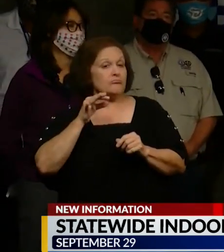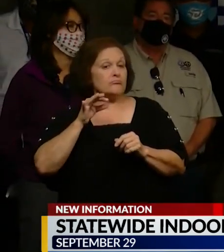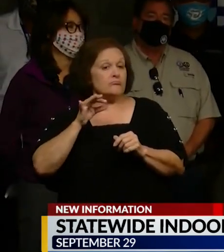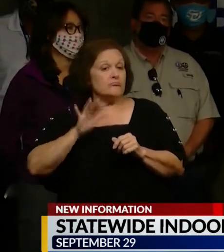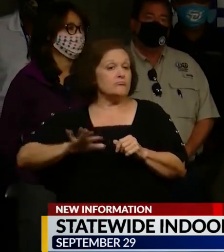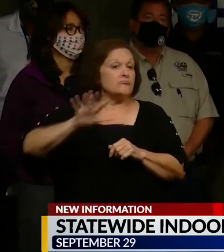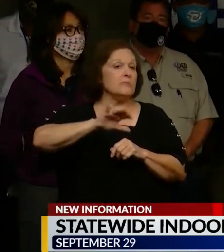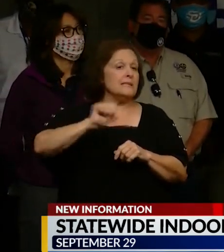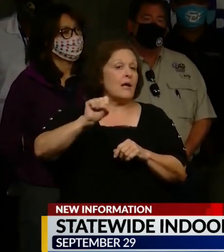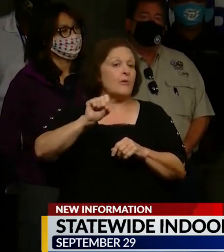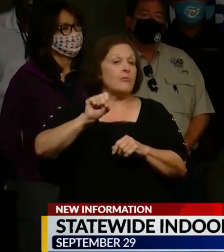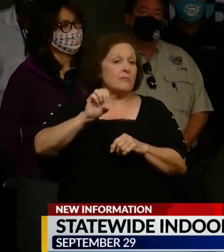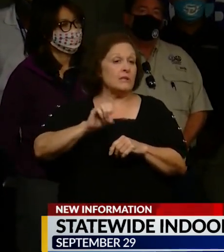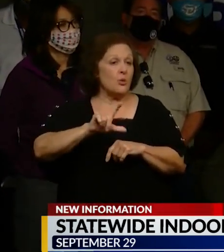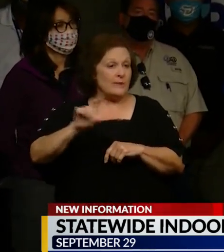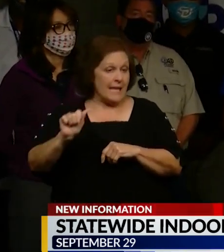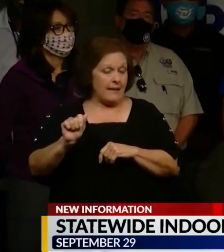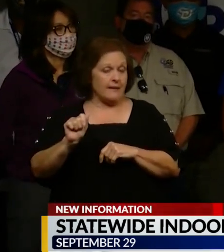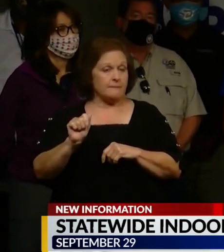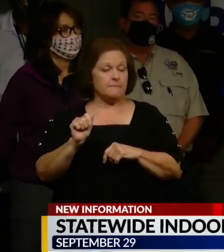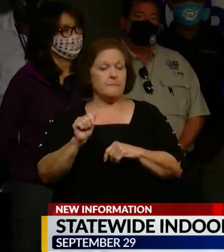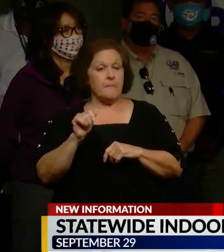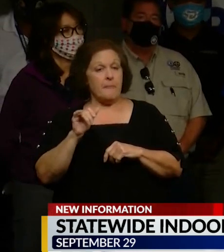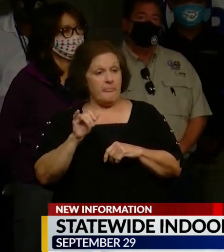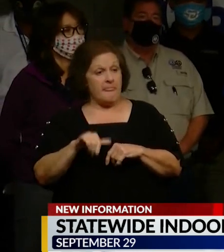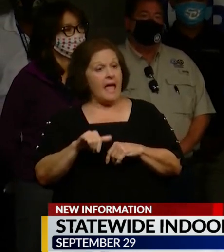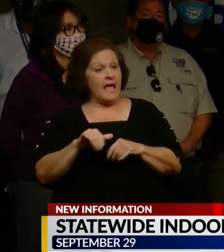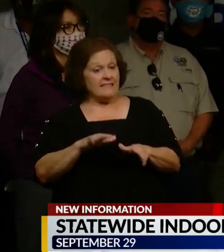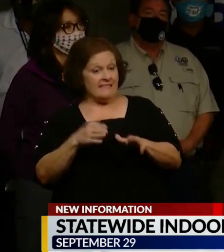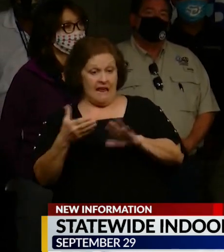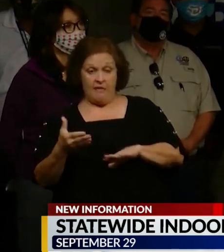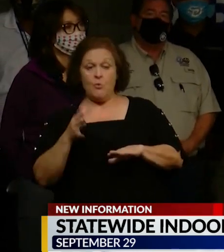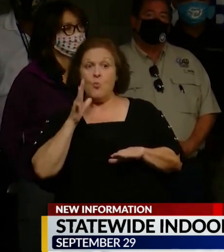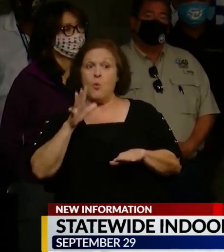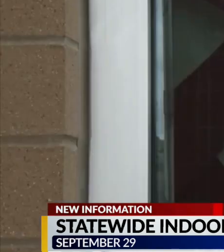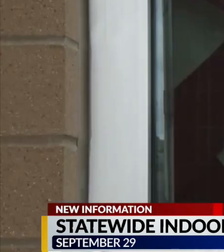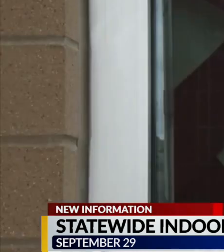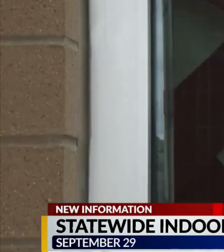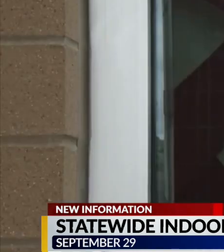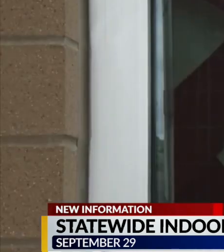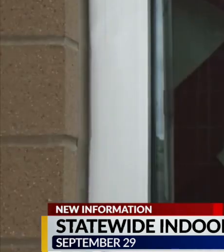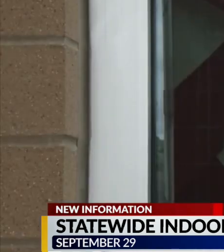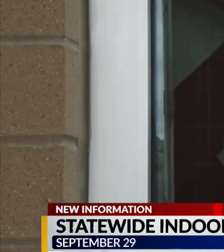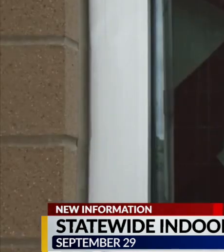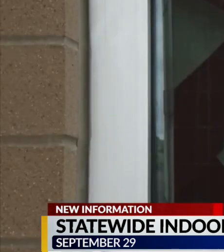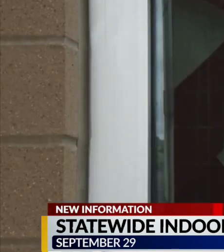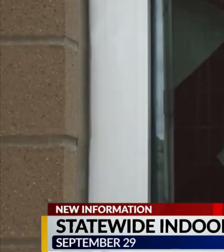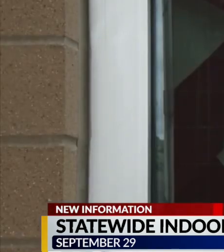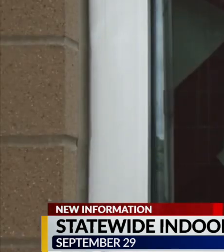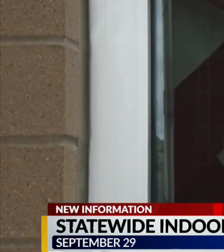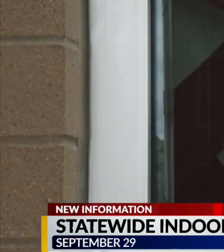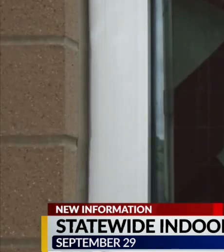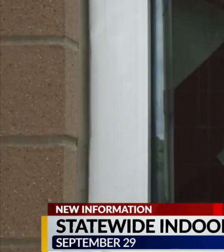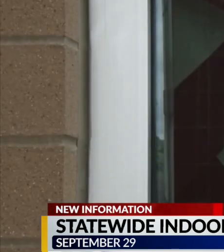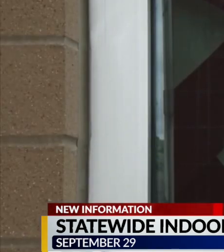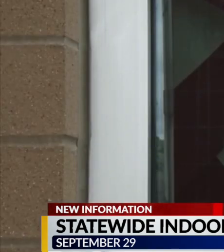LARGELY DRIVEN BY THE STRONG, HIGHLY CONTAGIOUS DELTA VARIANT. TODAY GOVERNOR JOHN BEL EDWARDS EXTENDED THE